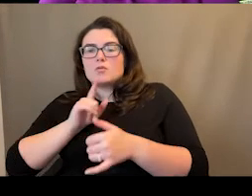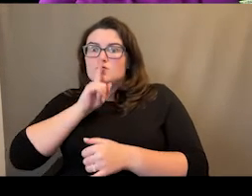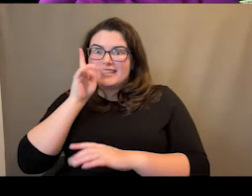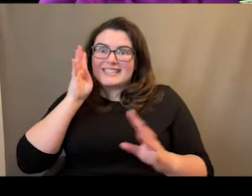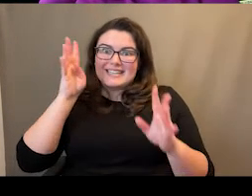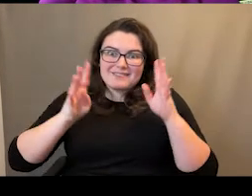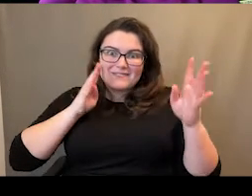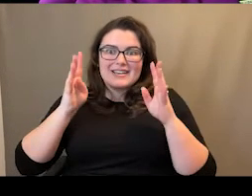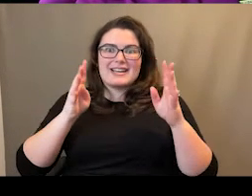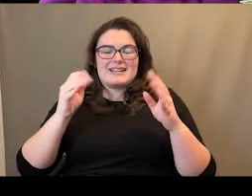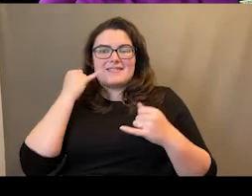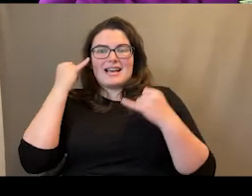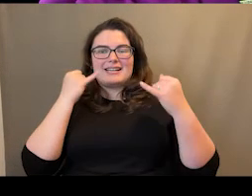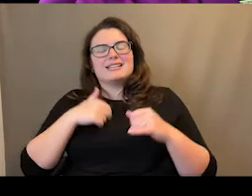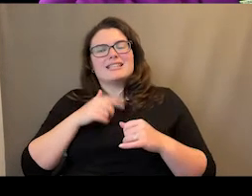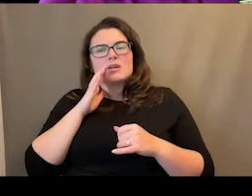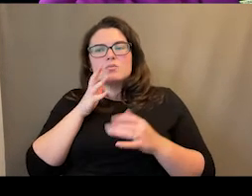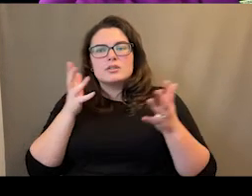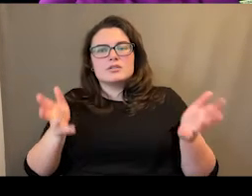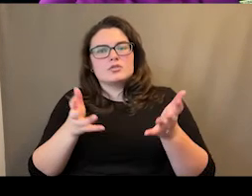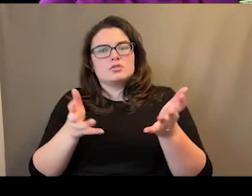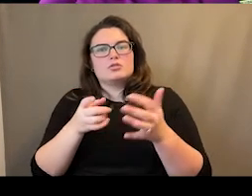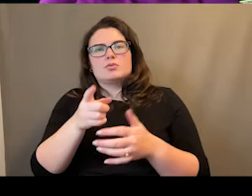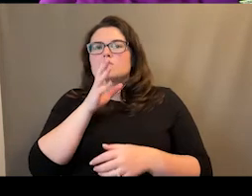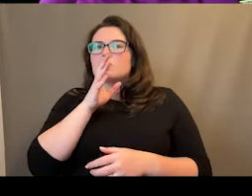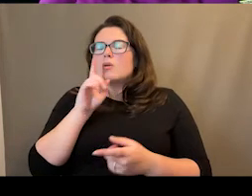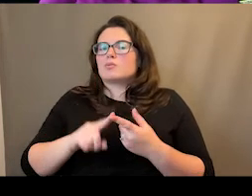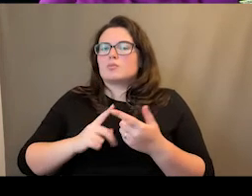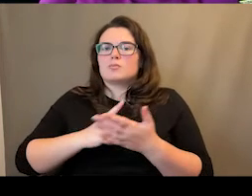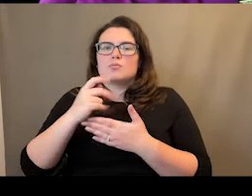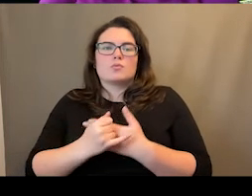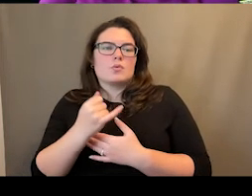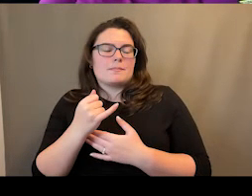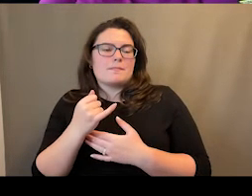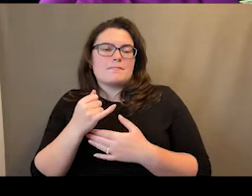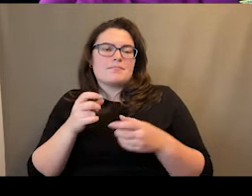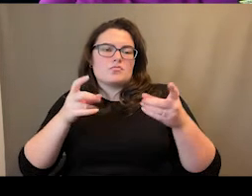I would encourage you to talk to the program directors in the program that you